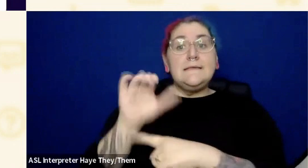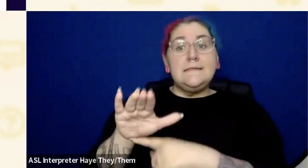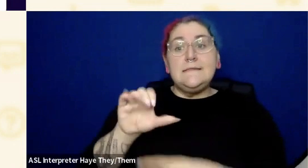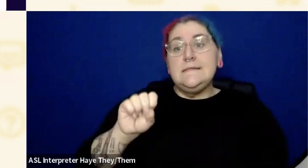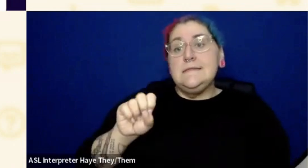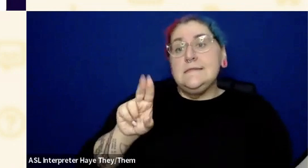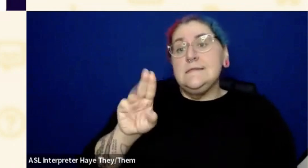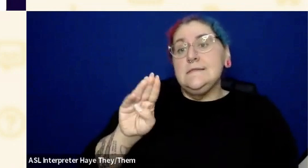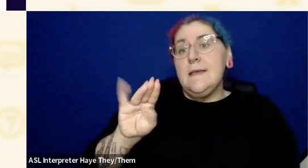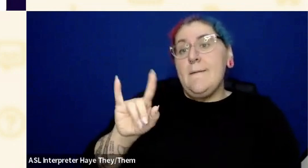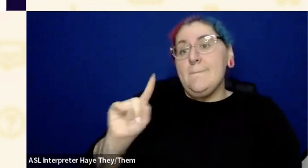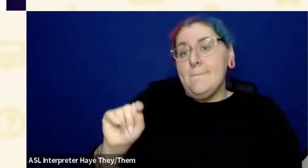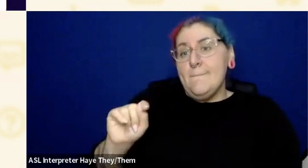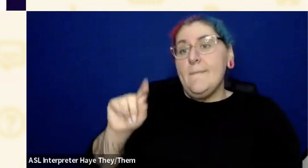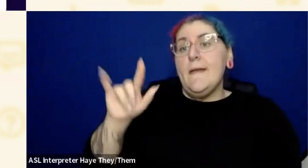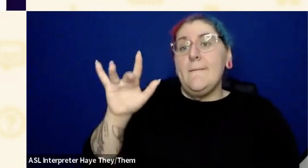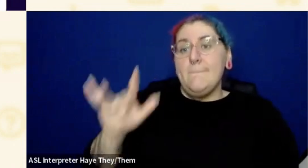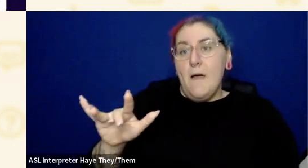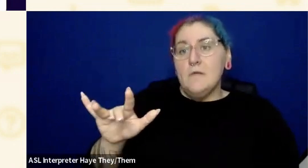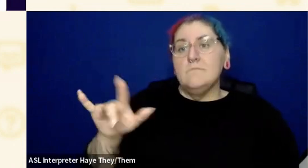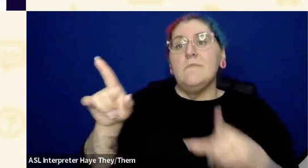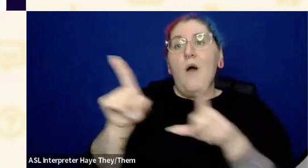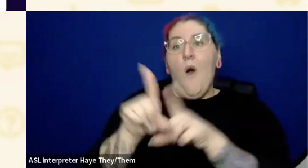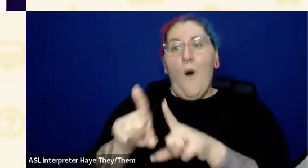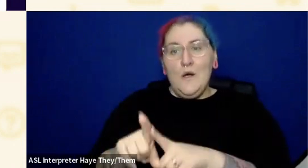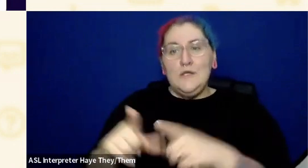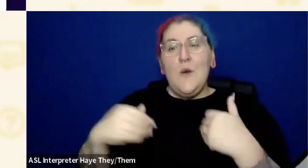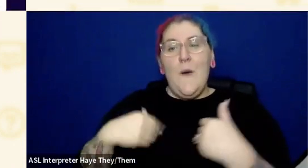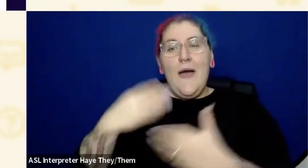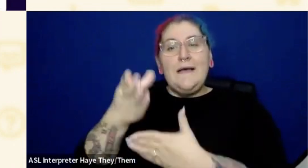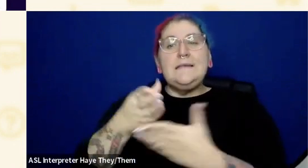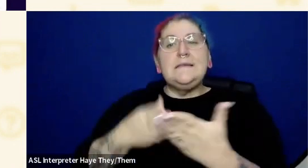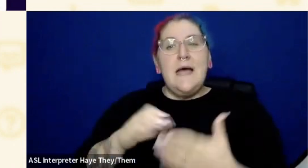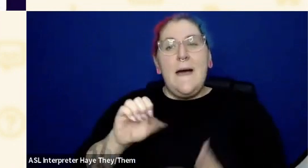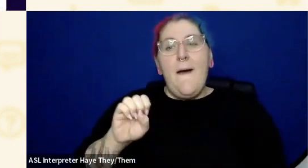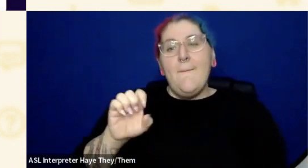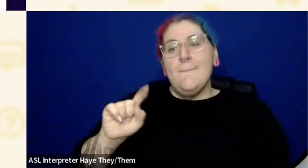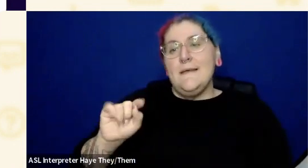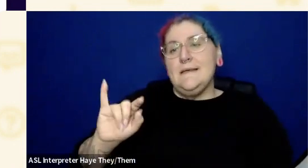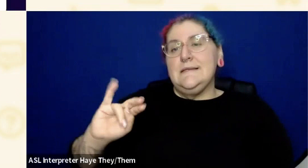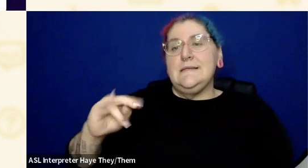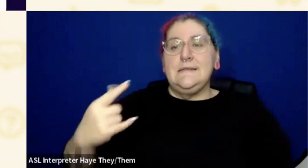For instance, I could set an image as an input type.